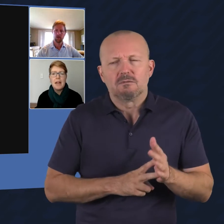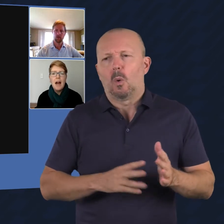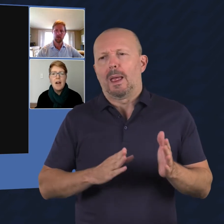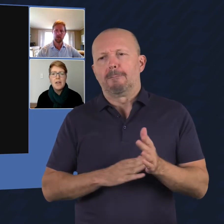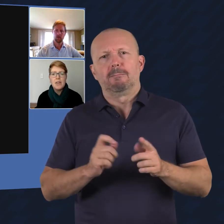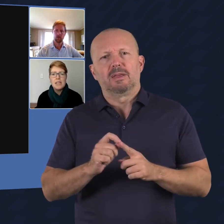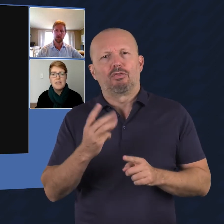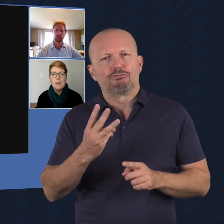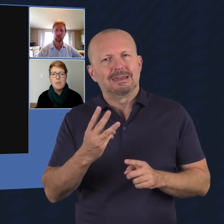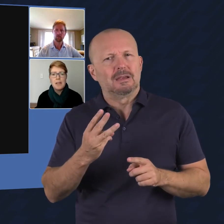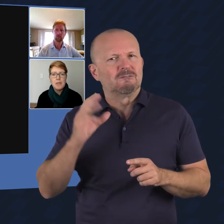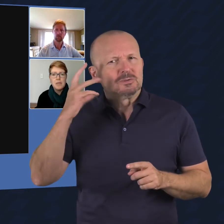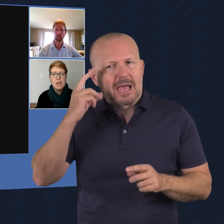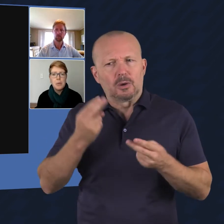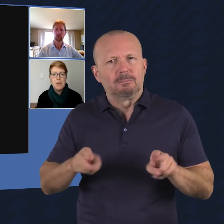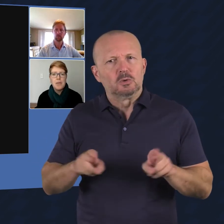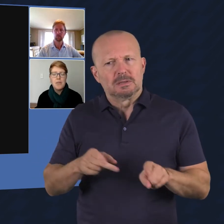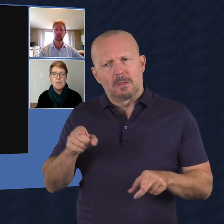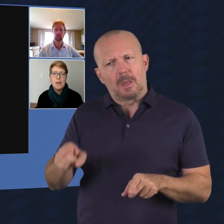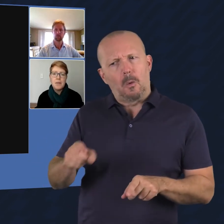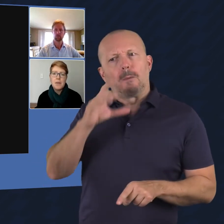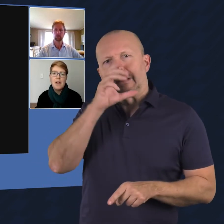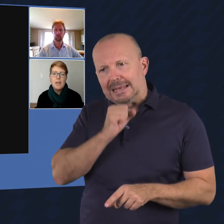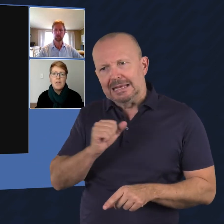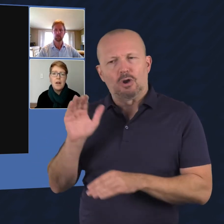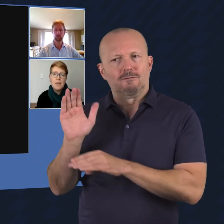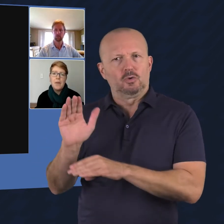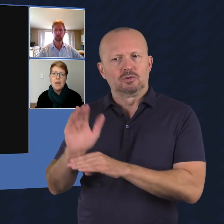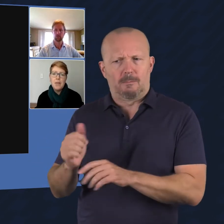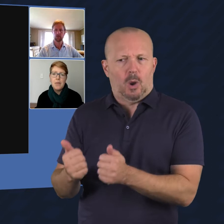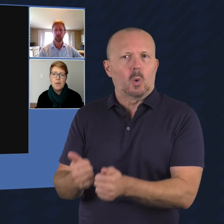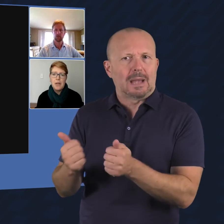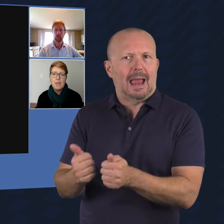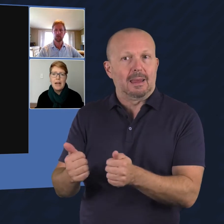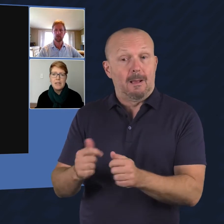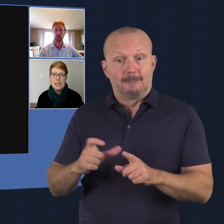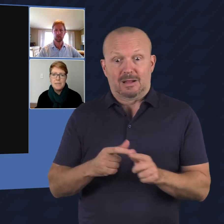are currently deemed relatively low preservation risk, DAWs are another story entirely.